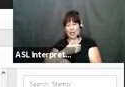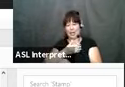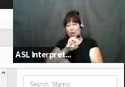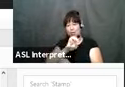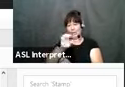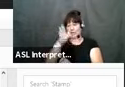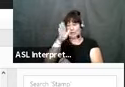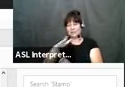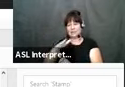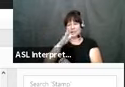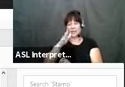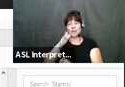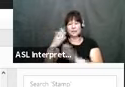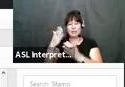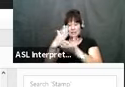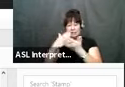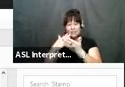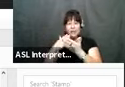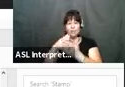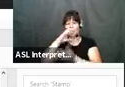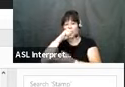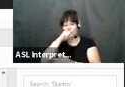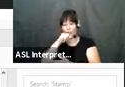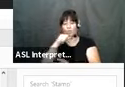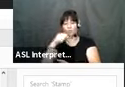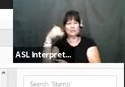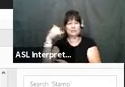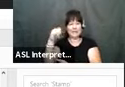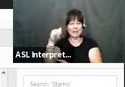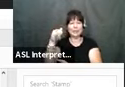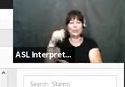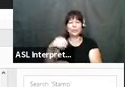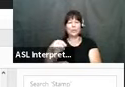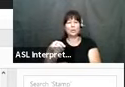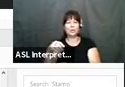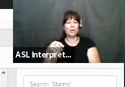We also have some counties in the orange and yellow, but we are in good company in